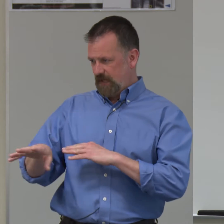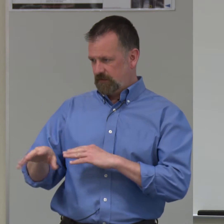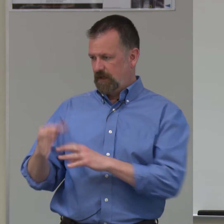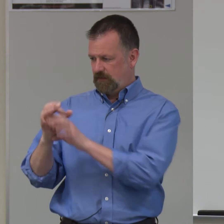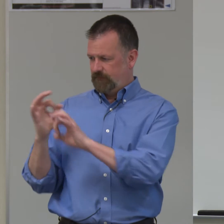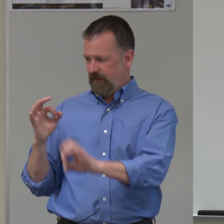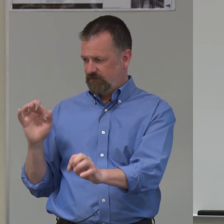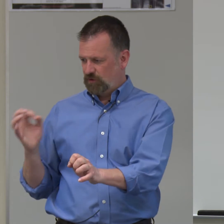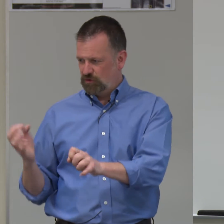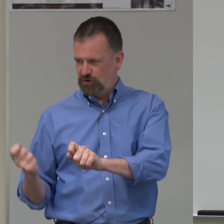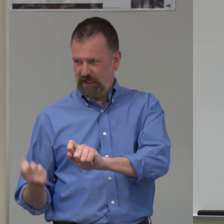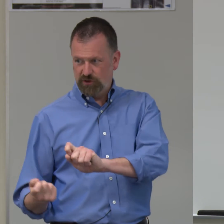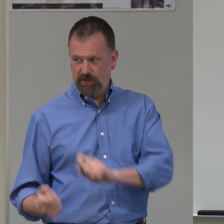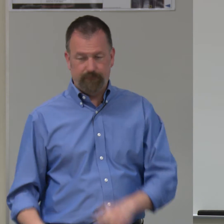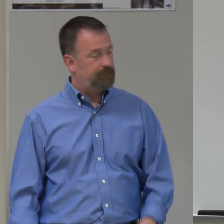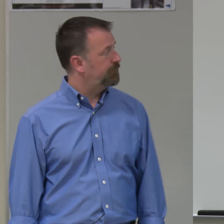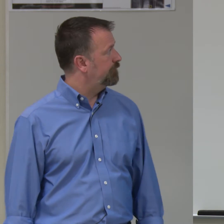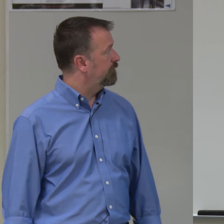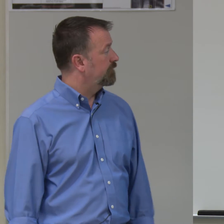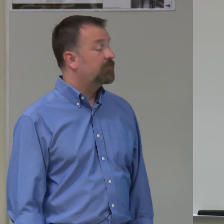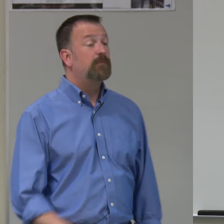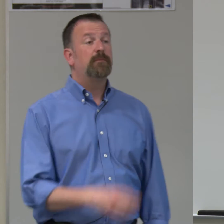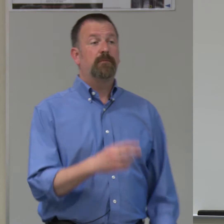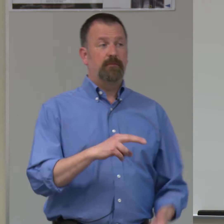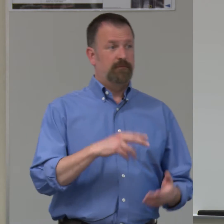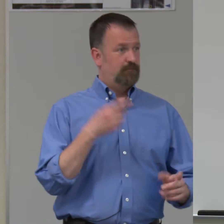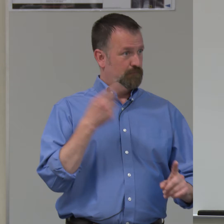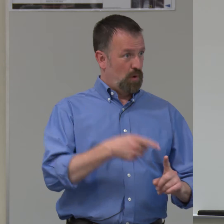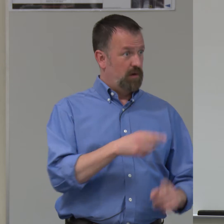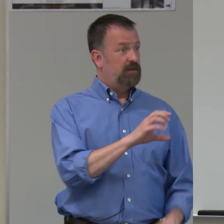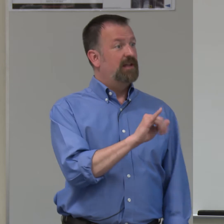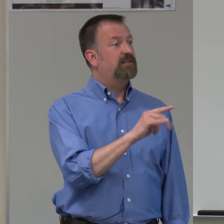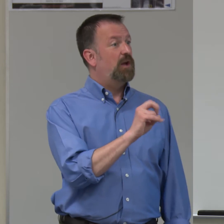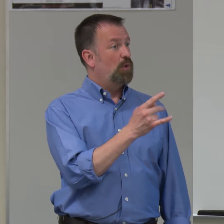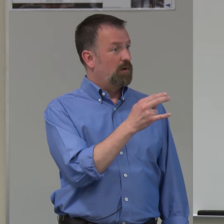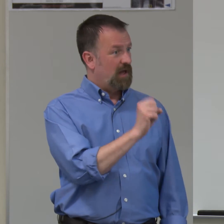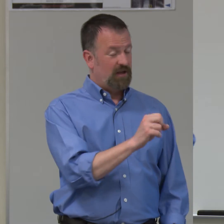So these cytokines, they affect the tumor cells directly--